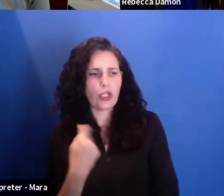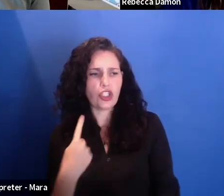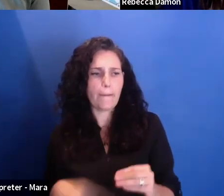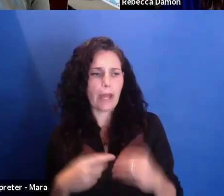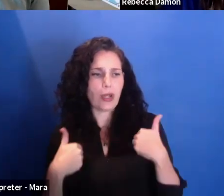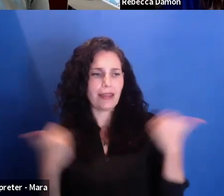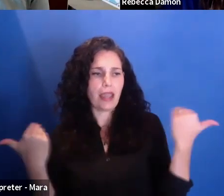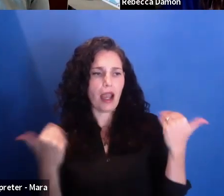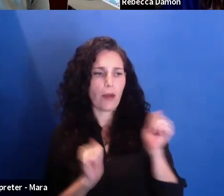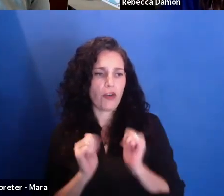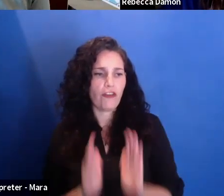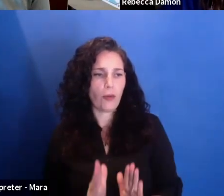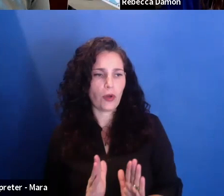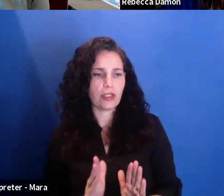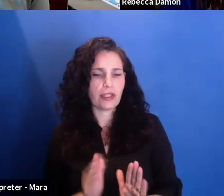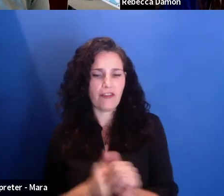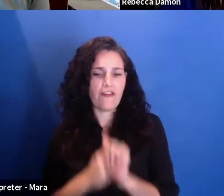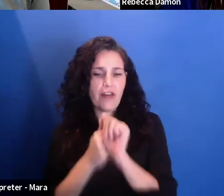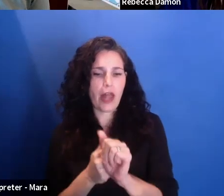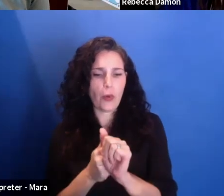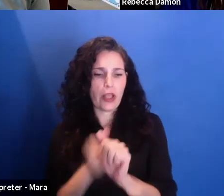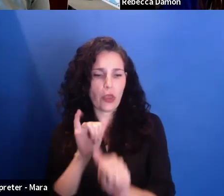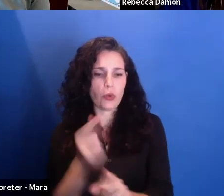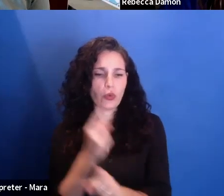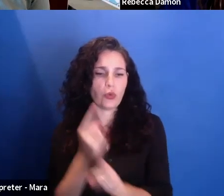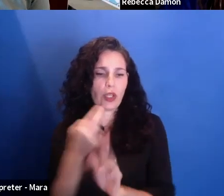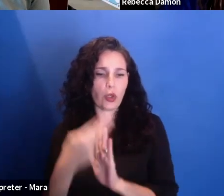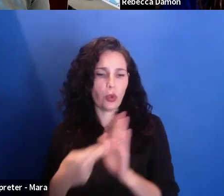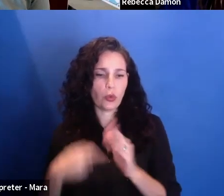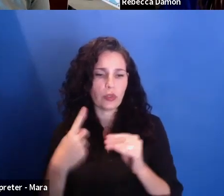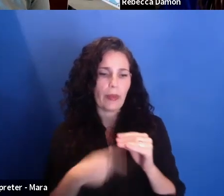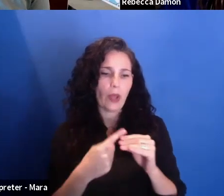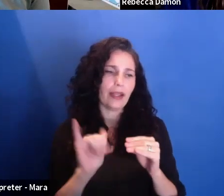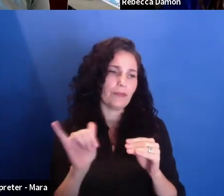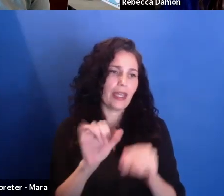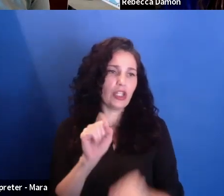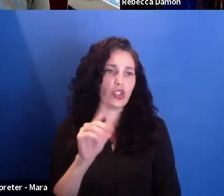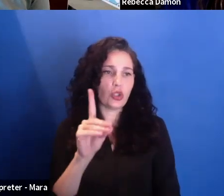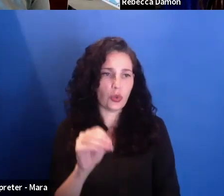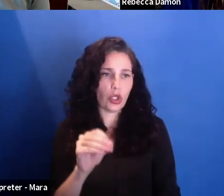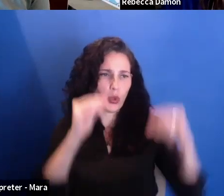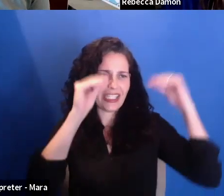being followed and wanting to know about studio teachers, and will they still be able to be with the child?